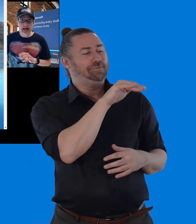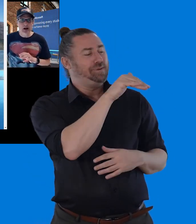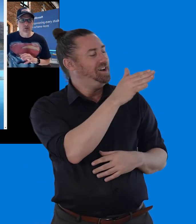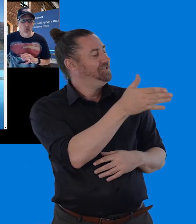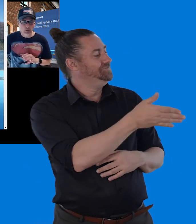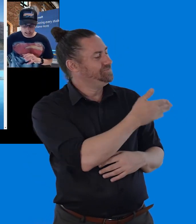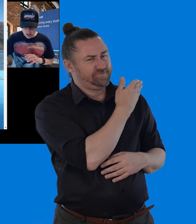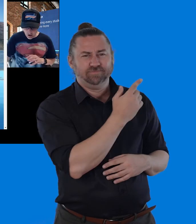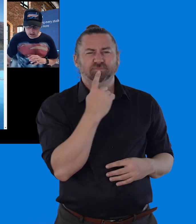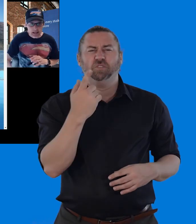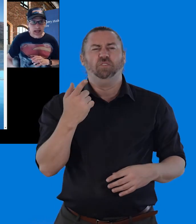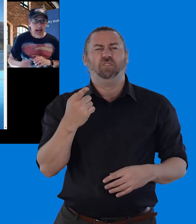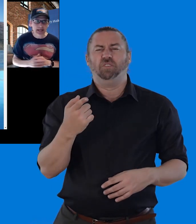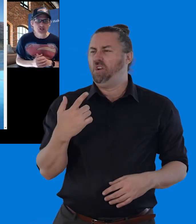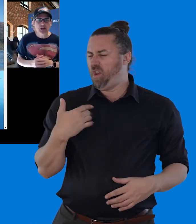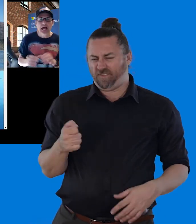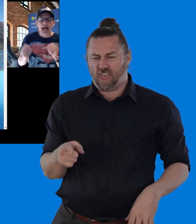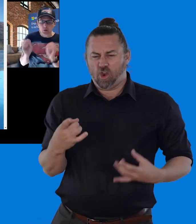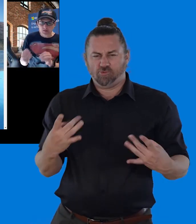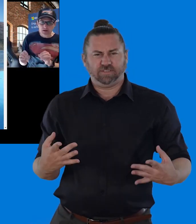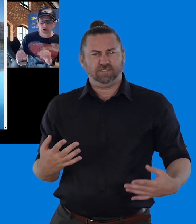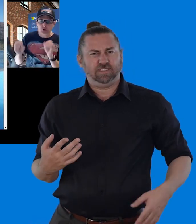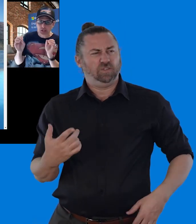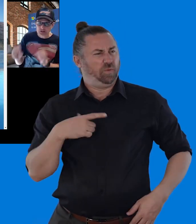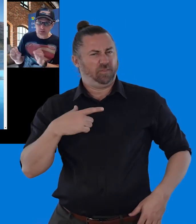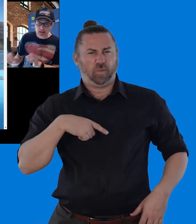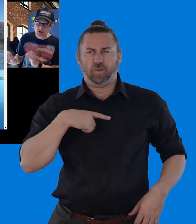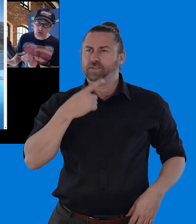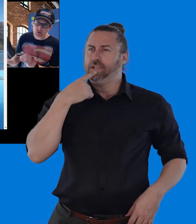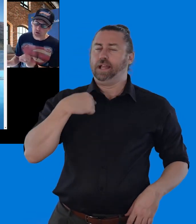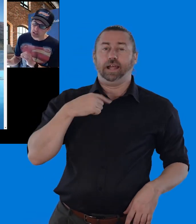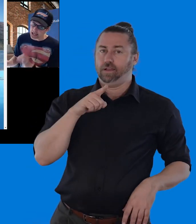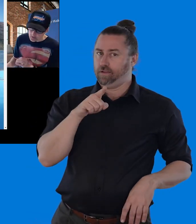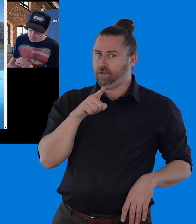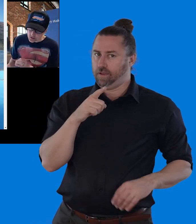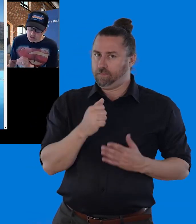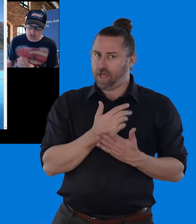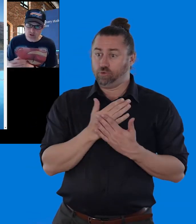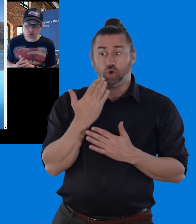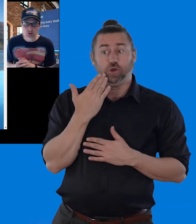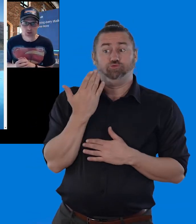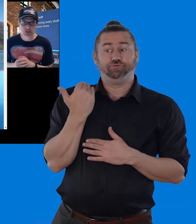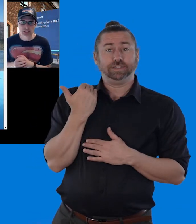me that I've already got Edge?" However, you need to make sure you've got the latest version installed in your machine